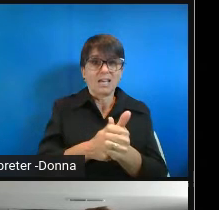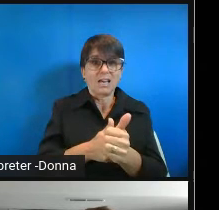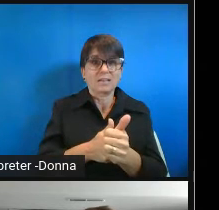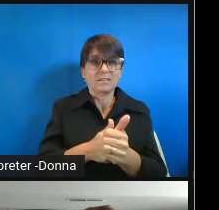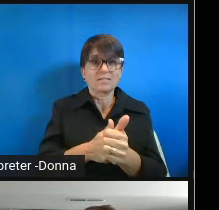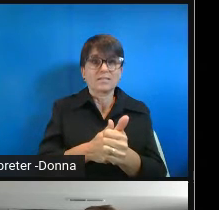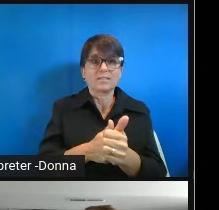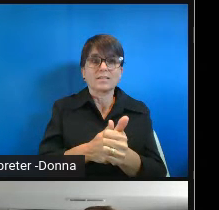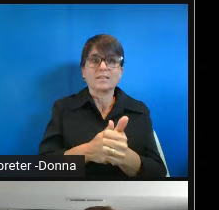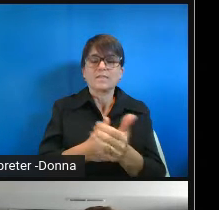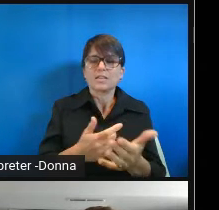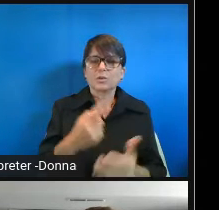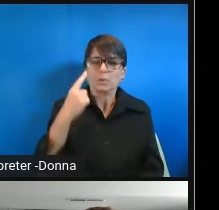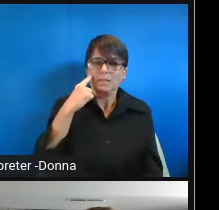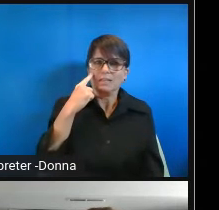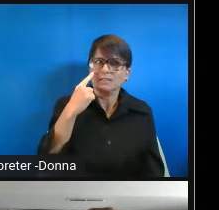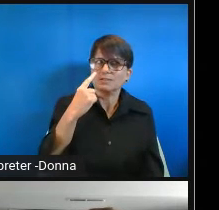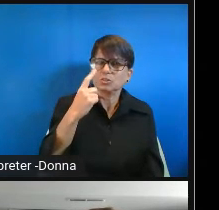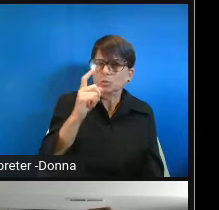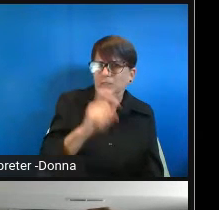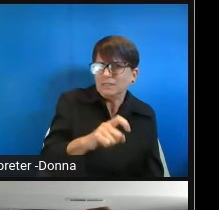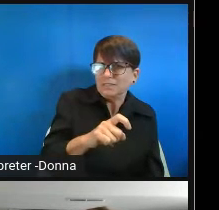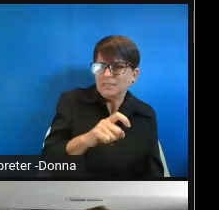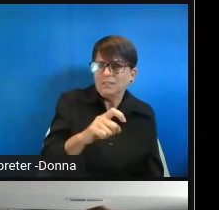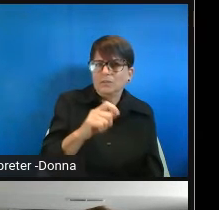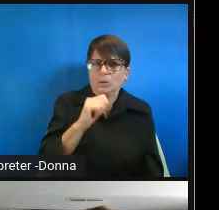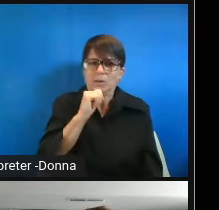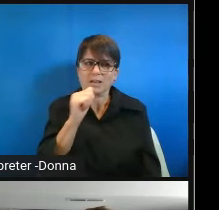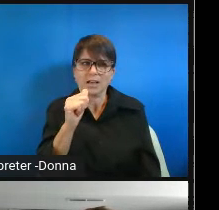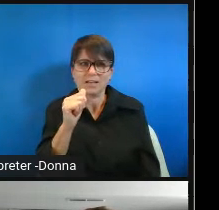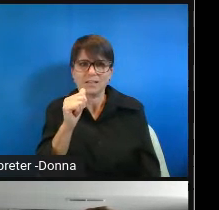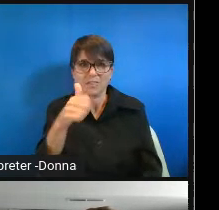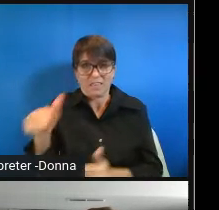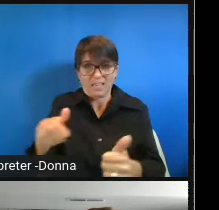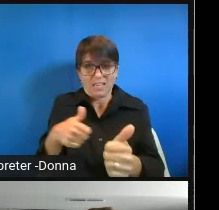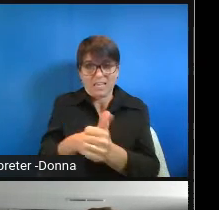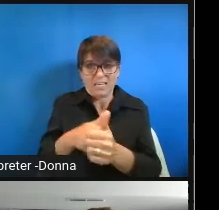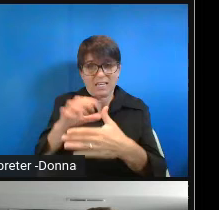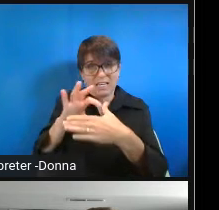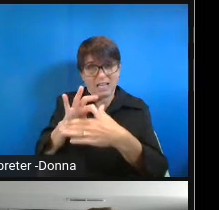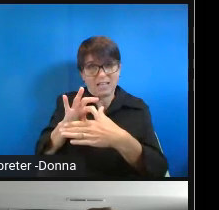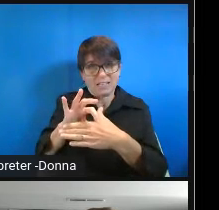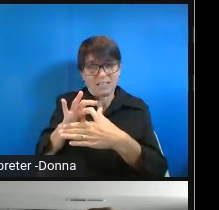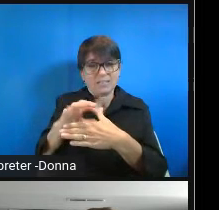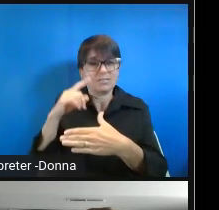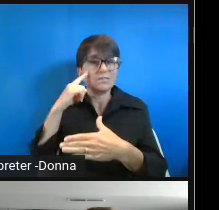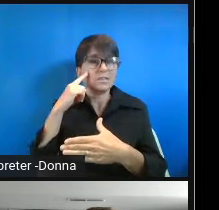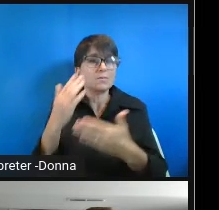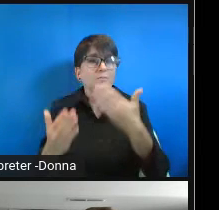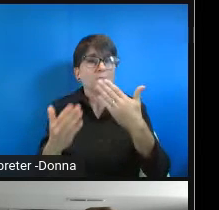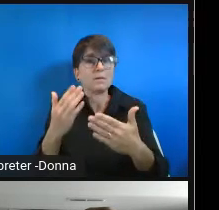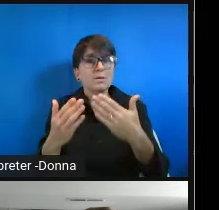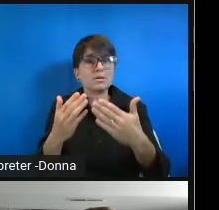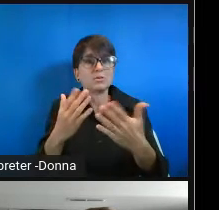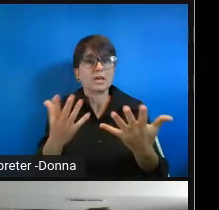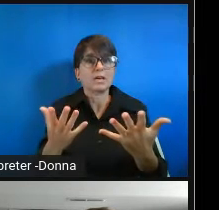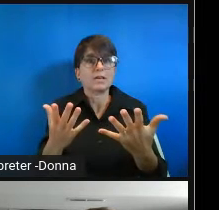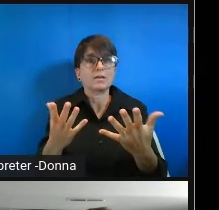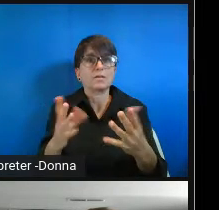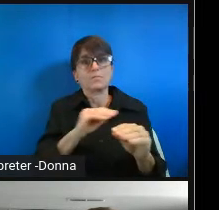whether it is necessary and whether the hidden content could instead be prioritized into the existing document flow.